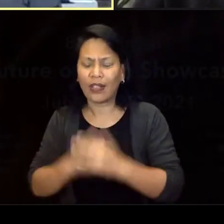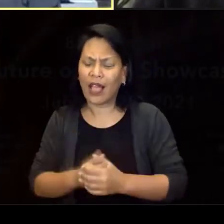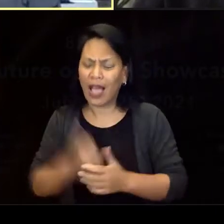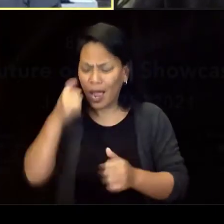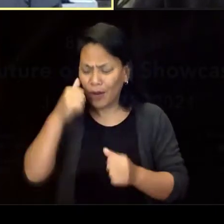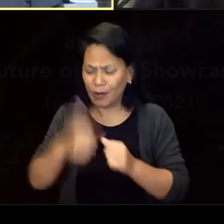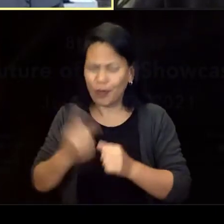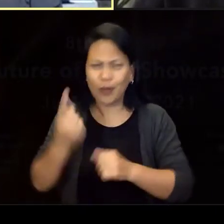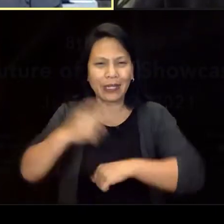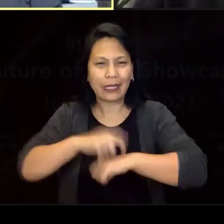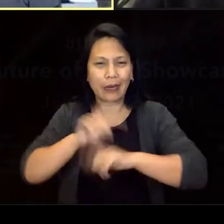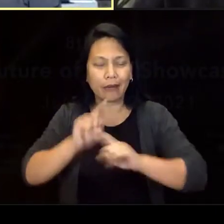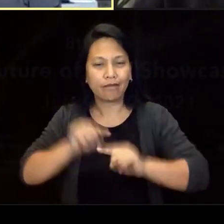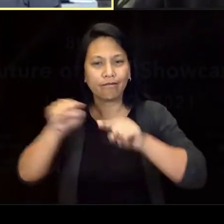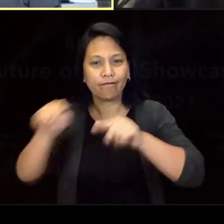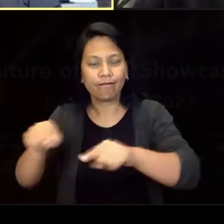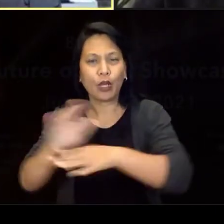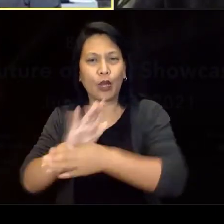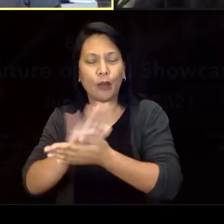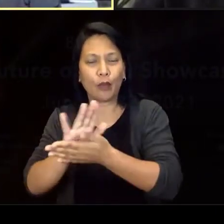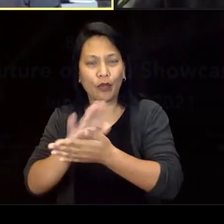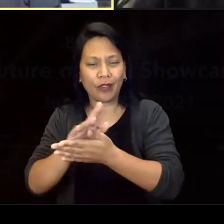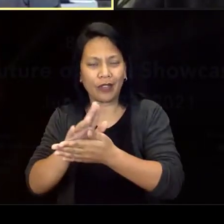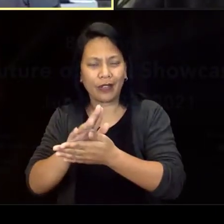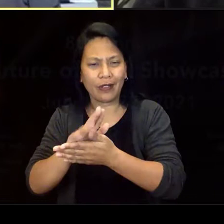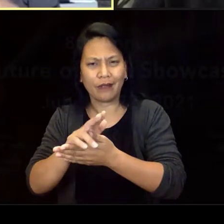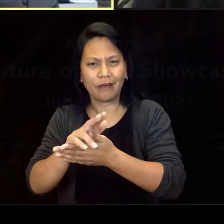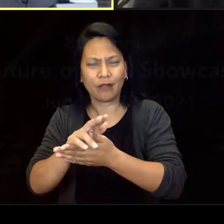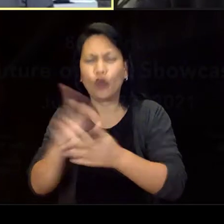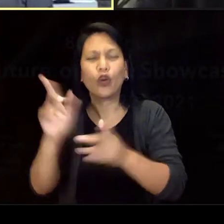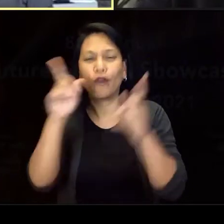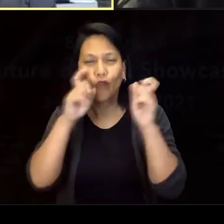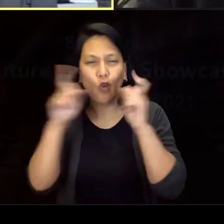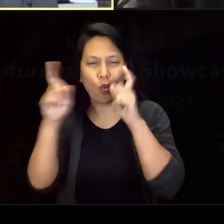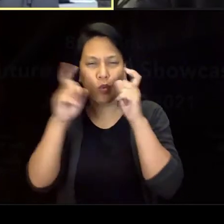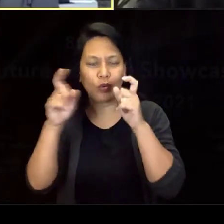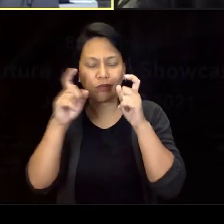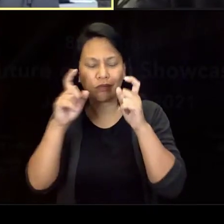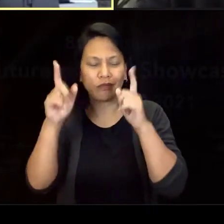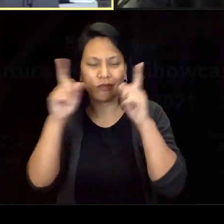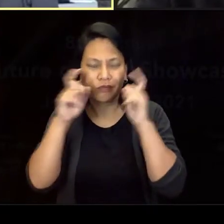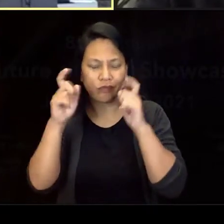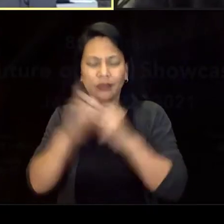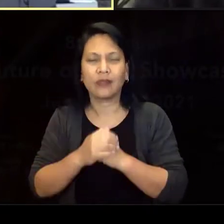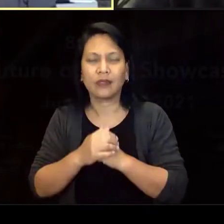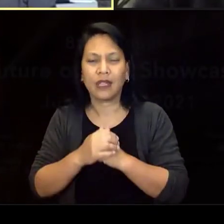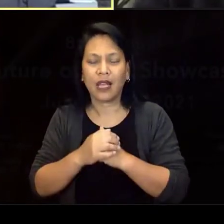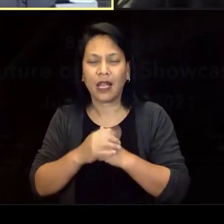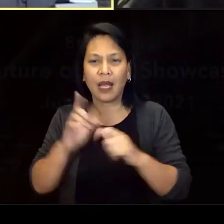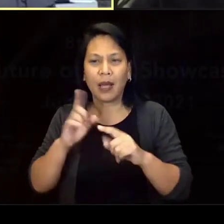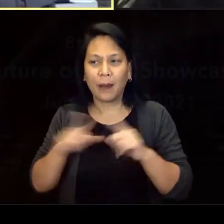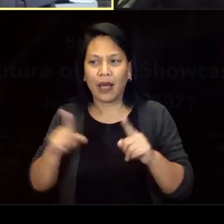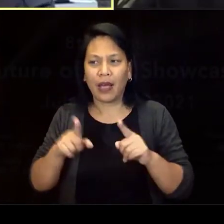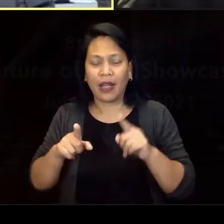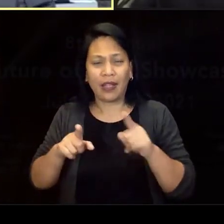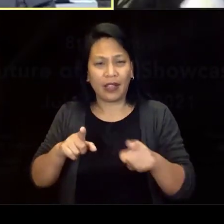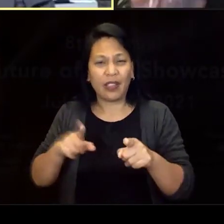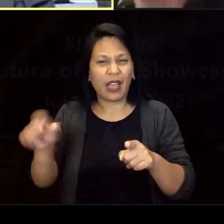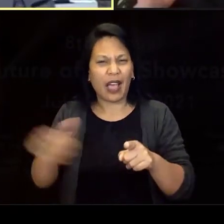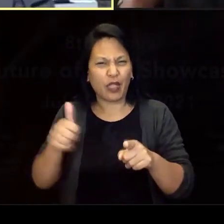where I was doing a photo shoot and I didn't know the makeup artists assists that they brought on to help me because